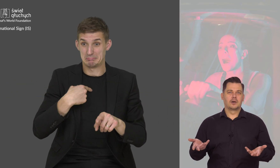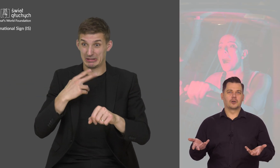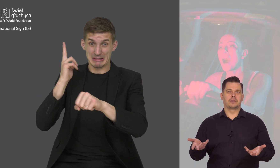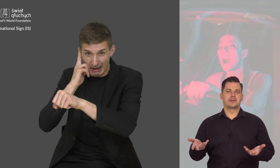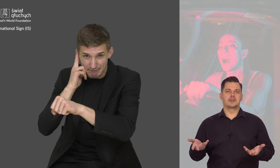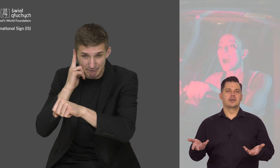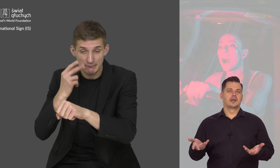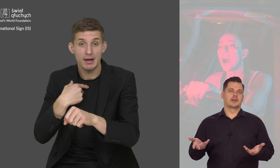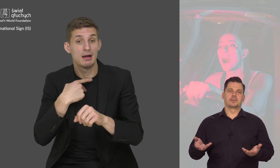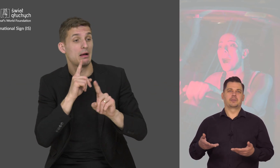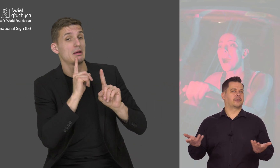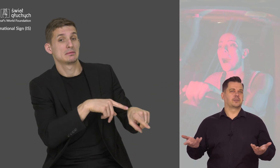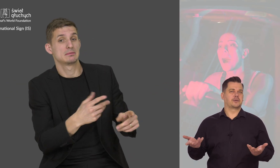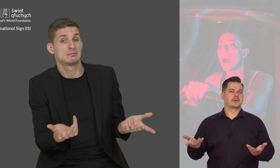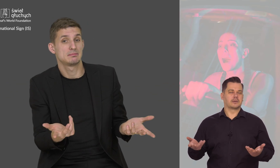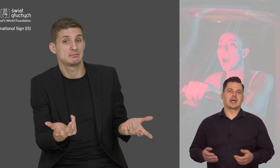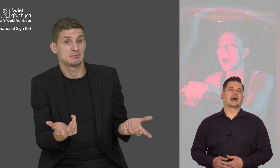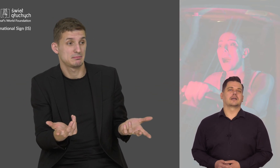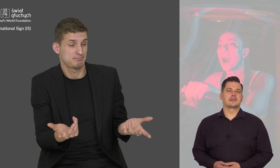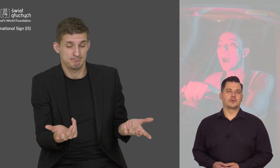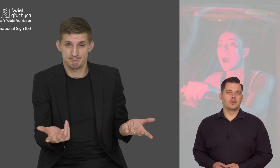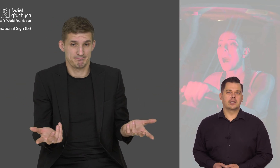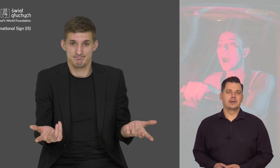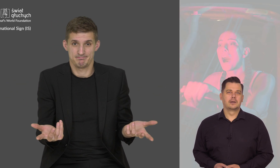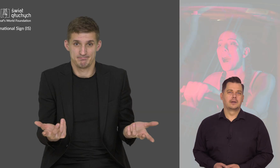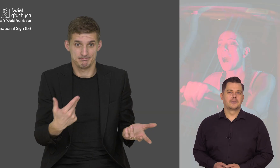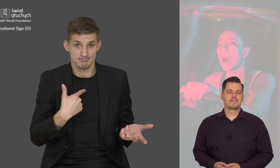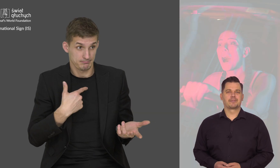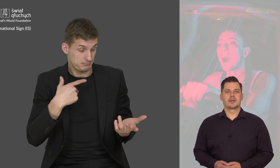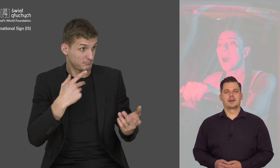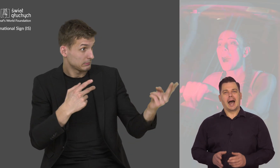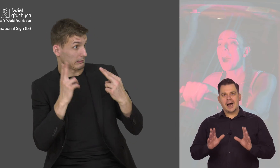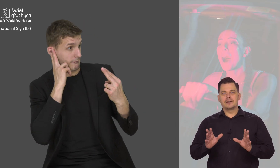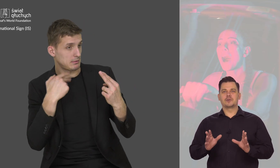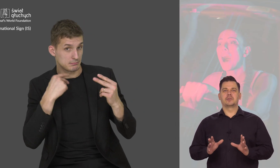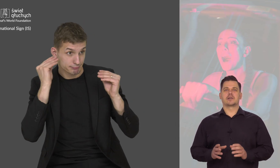A miraculous recovery and a polite response of, "Yes, actually, I am"?